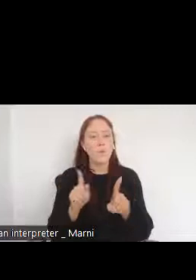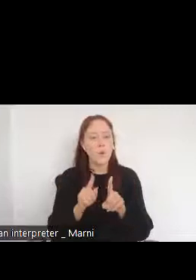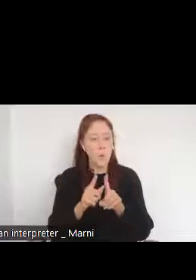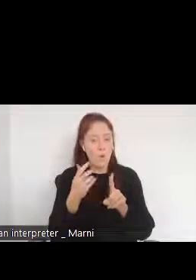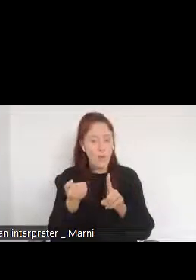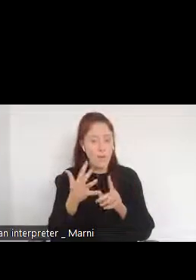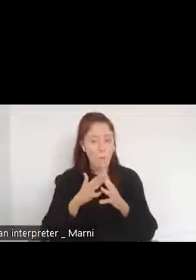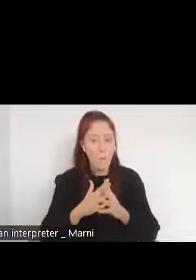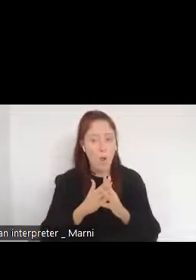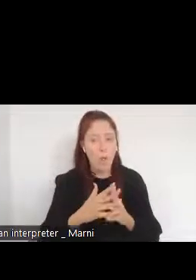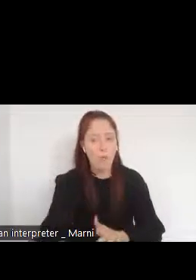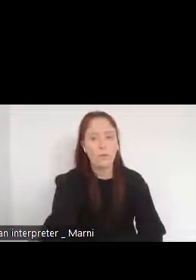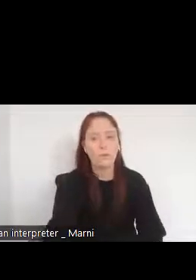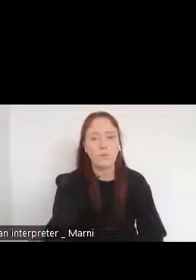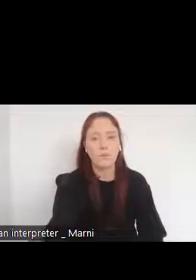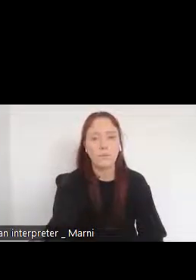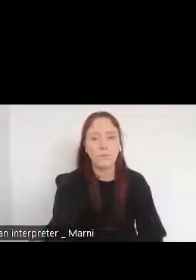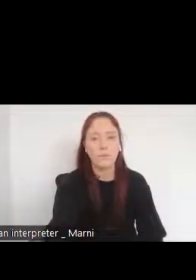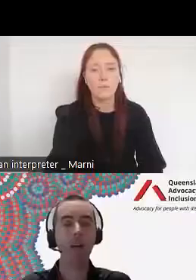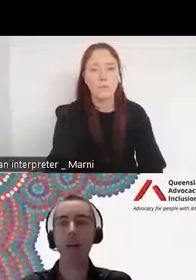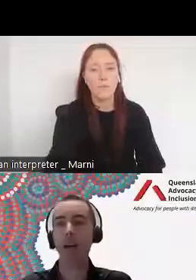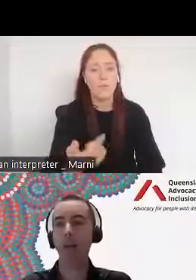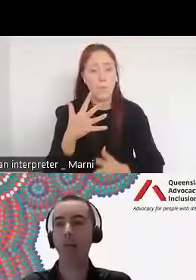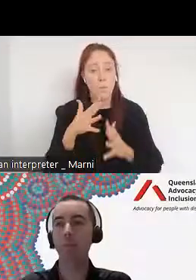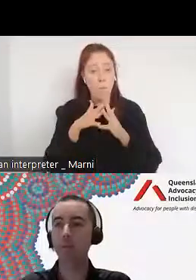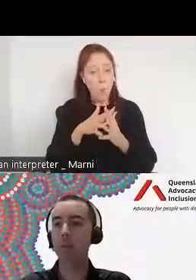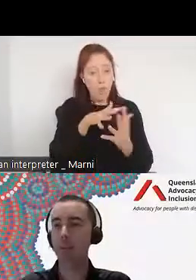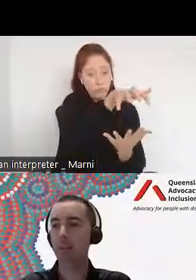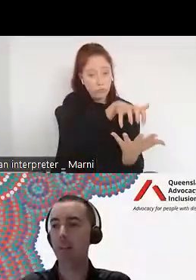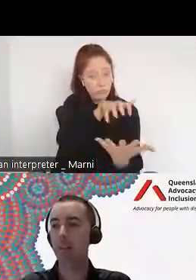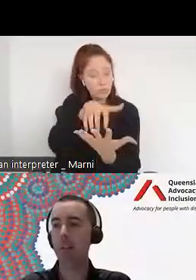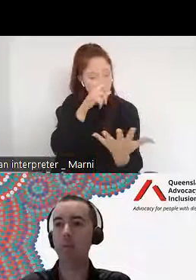I think for anyone interested in this and who might engage with capacity, for example.